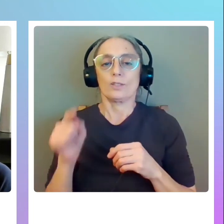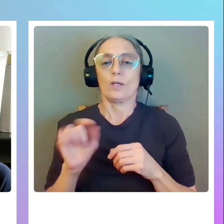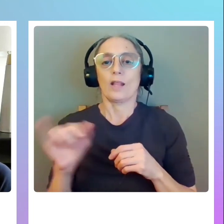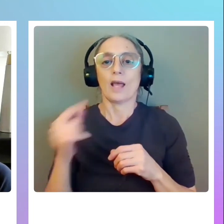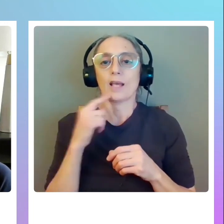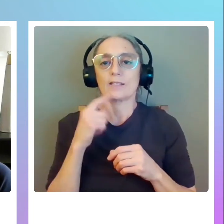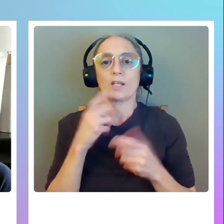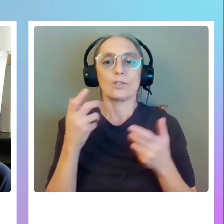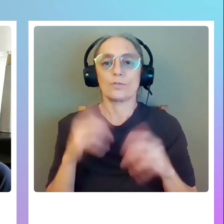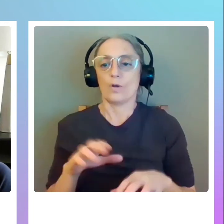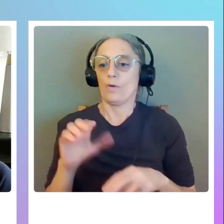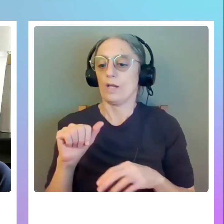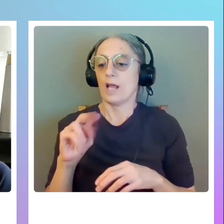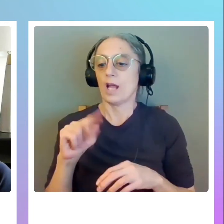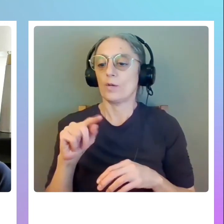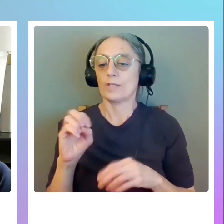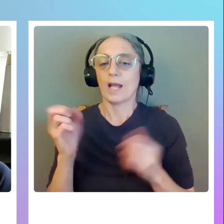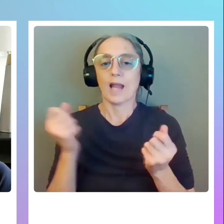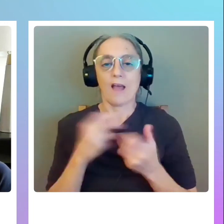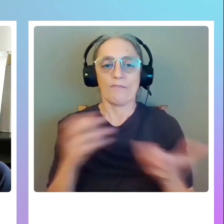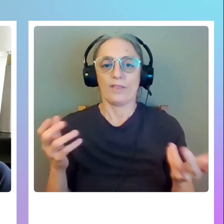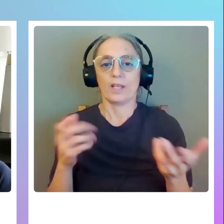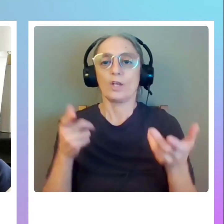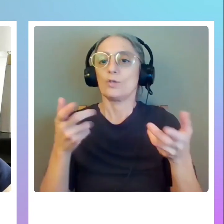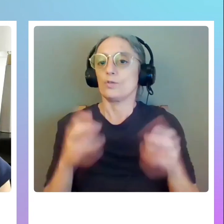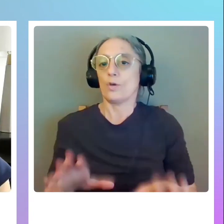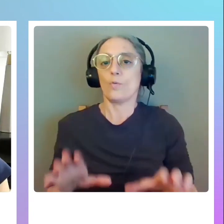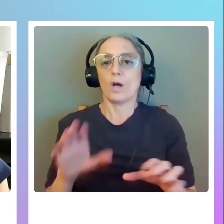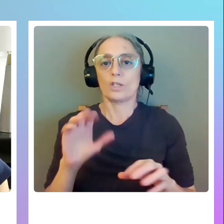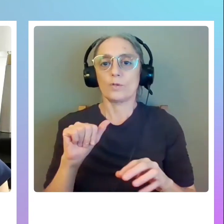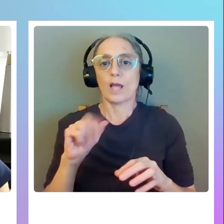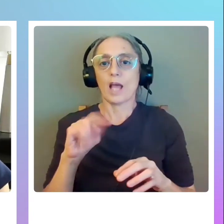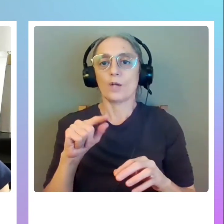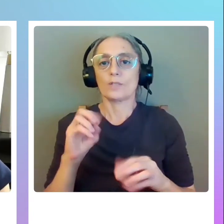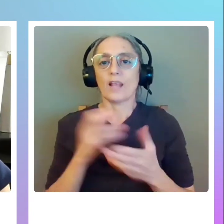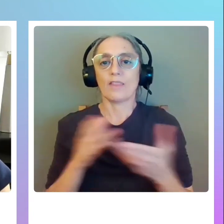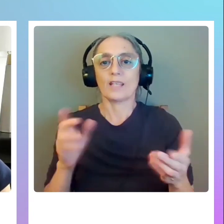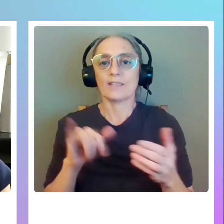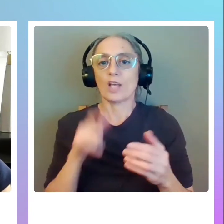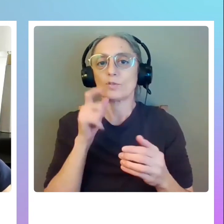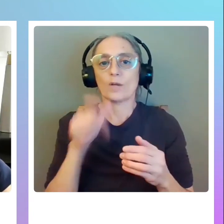to annotate everything. You don't want to annotate things that you don't have to either.